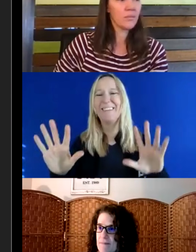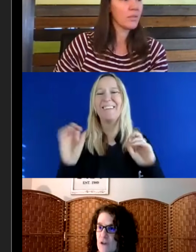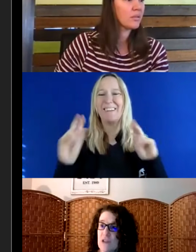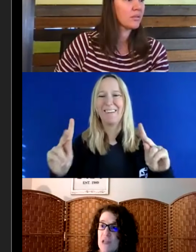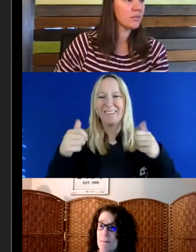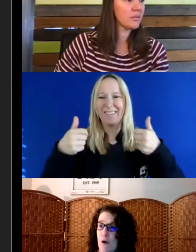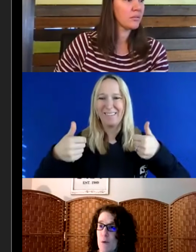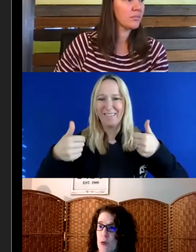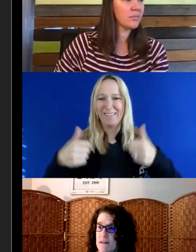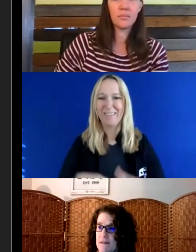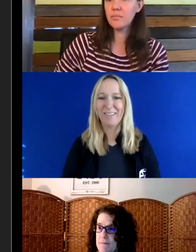Can you see my PowerPoint?